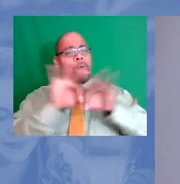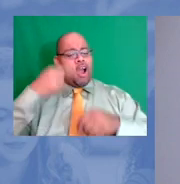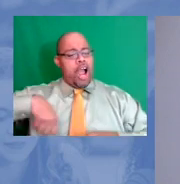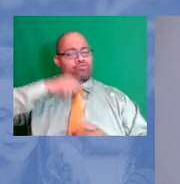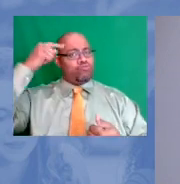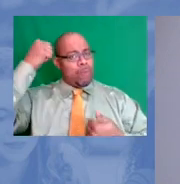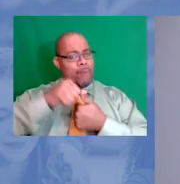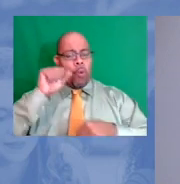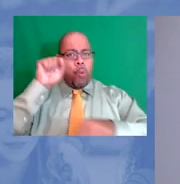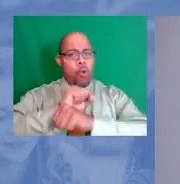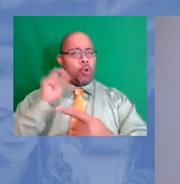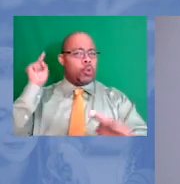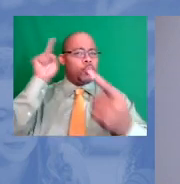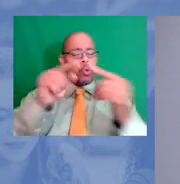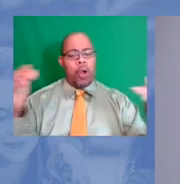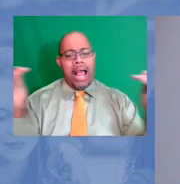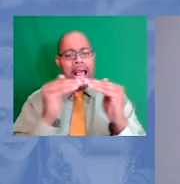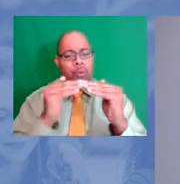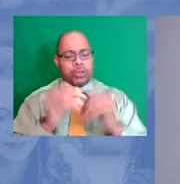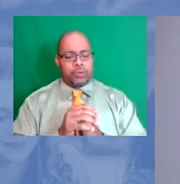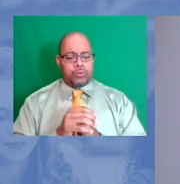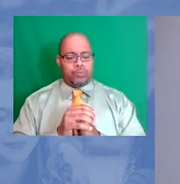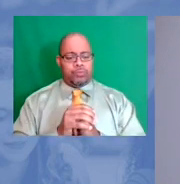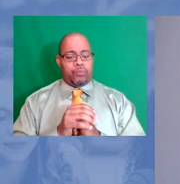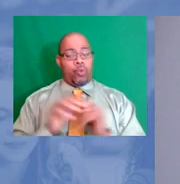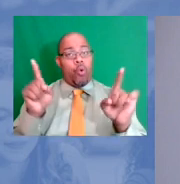EQUITY. I ALSO WANT TO WISH EVERYONE A VERY HAPPY